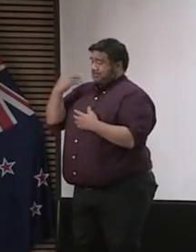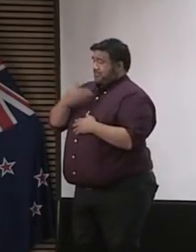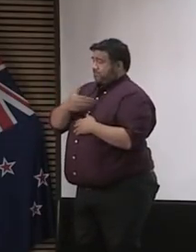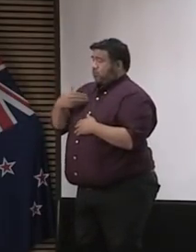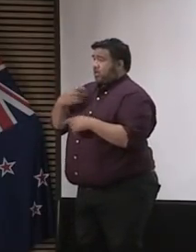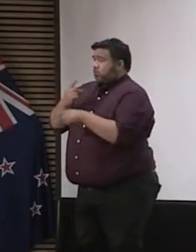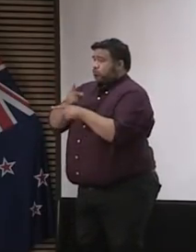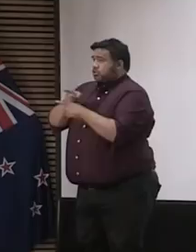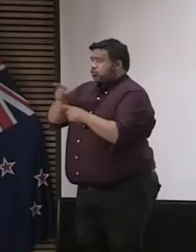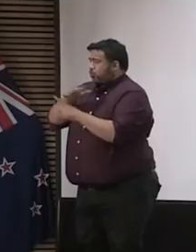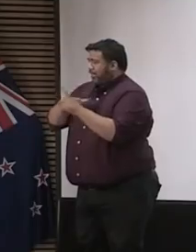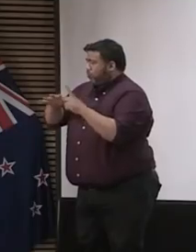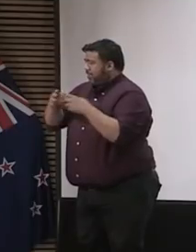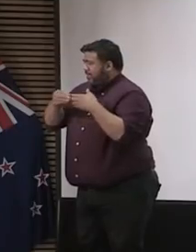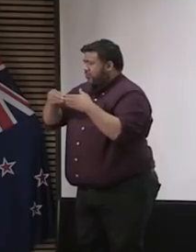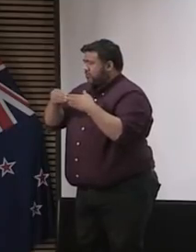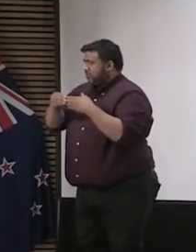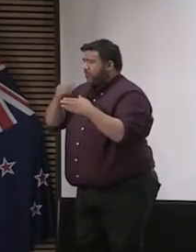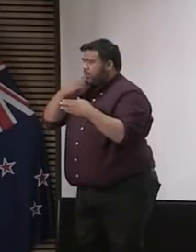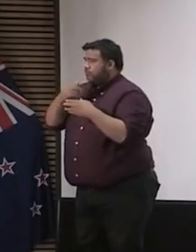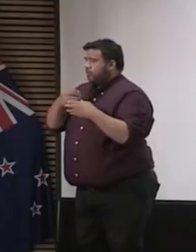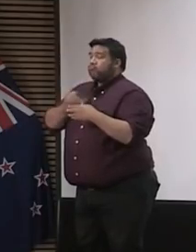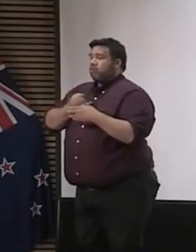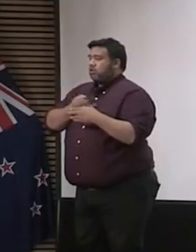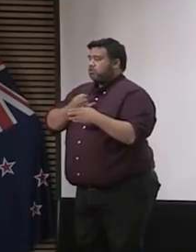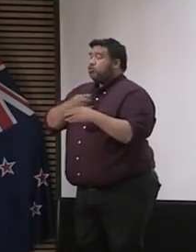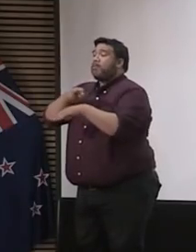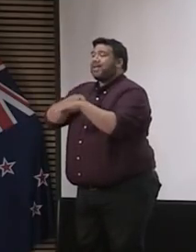of thosecheckpoints and the feedback Ihave had is they have beenworking really closely